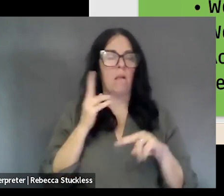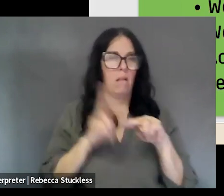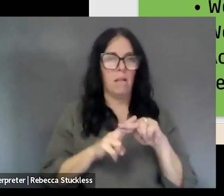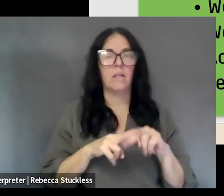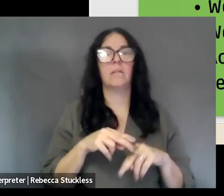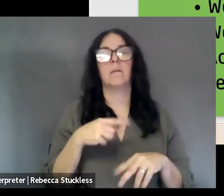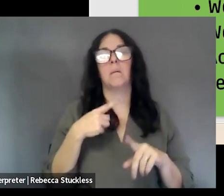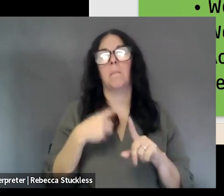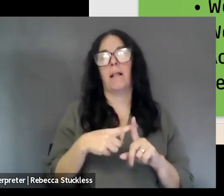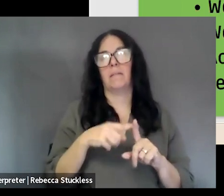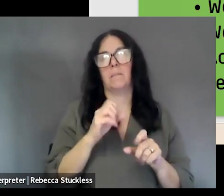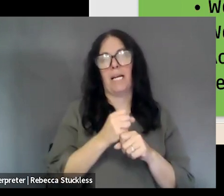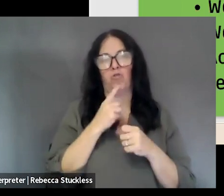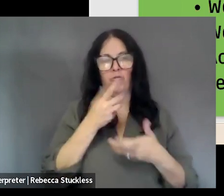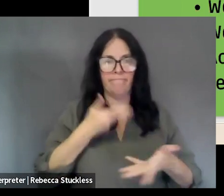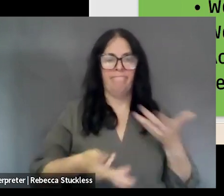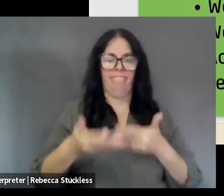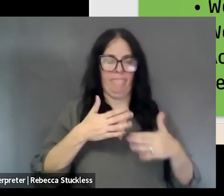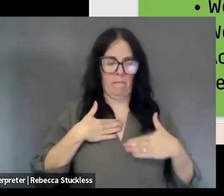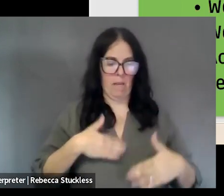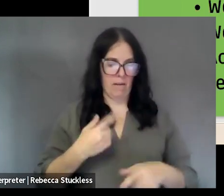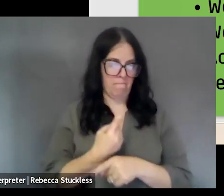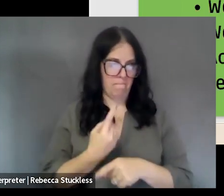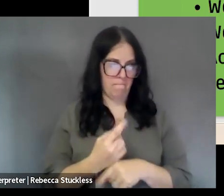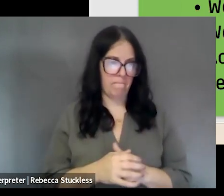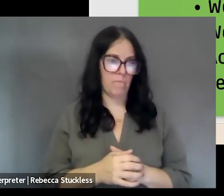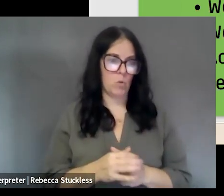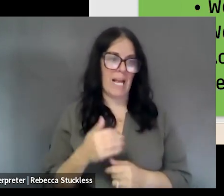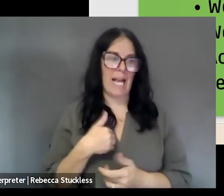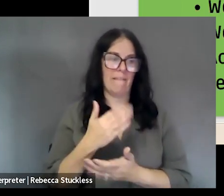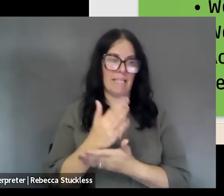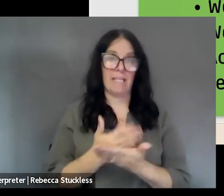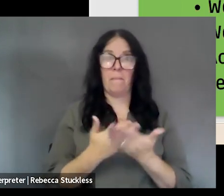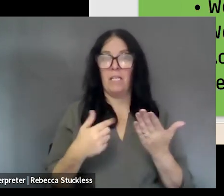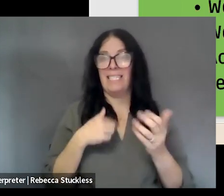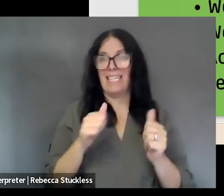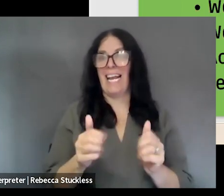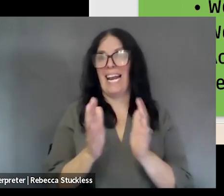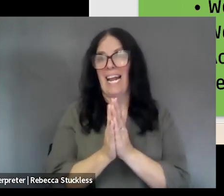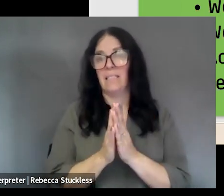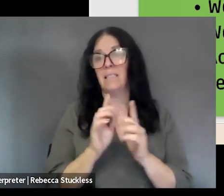sufficiently to the body so there are things that you can ask for, but it starts with kind of